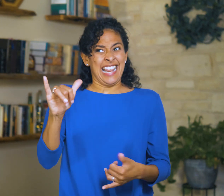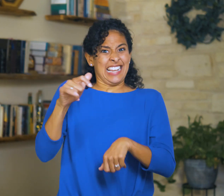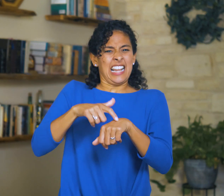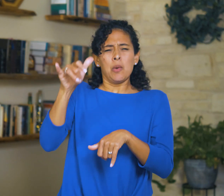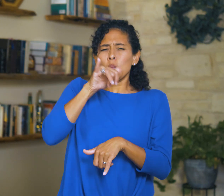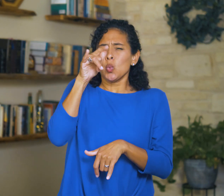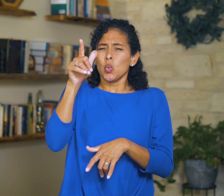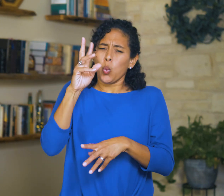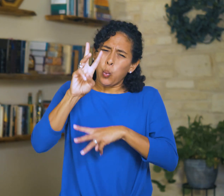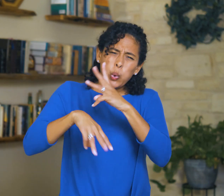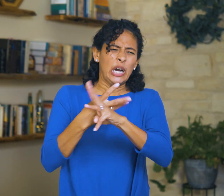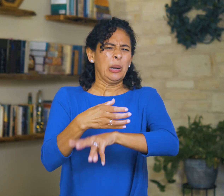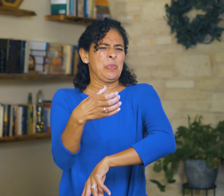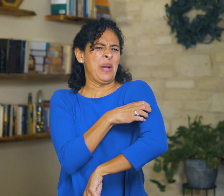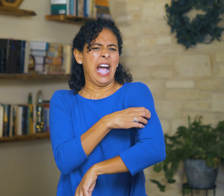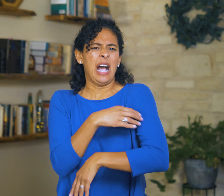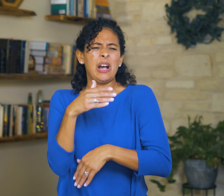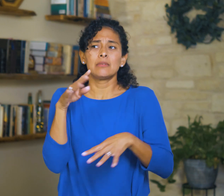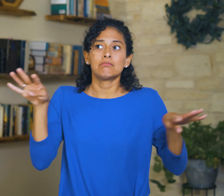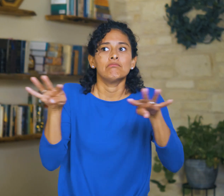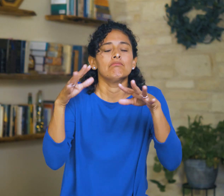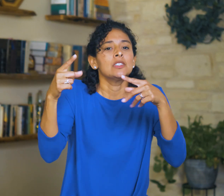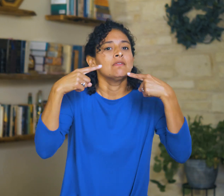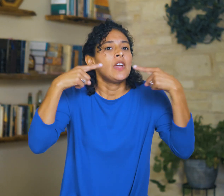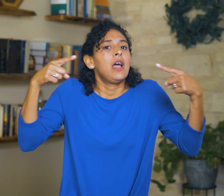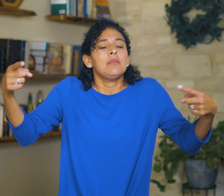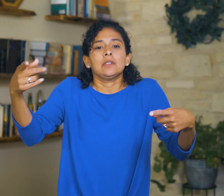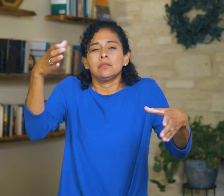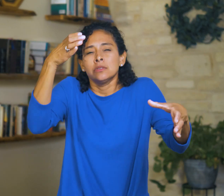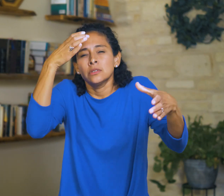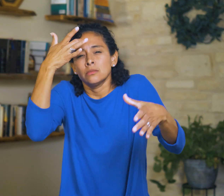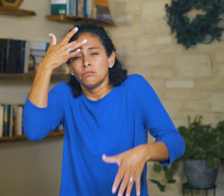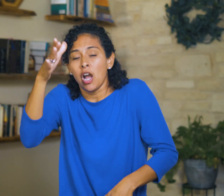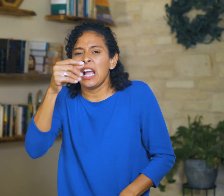They’re a major world power, renowned for their knowledge,